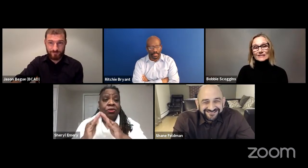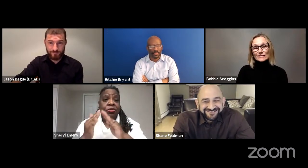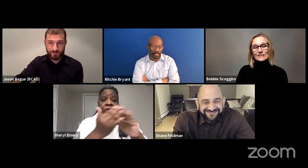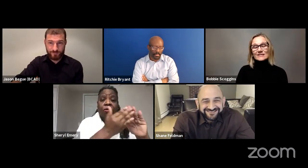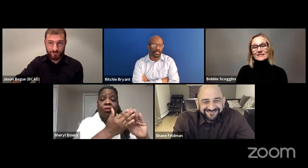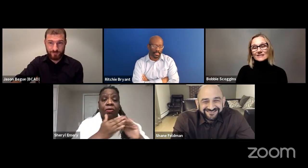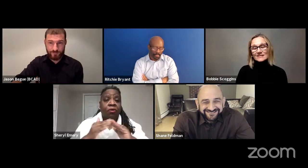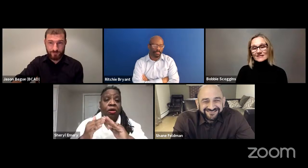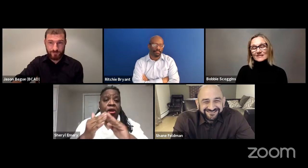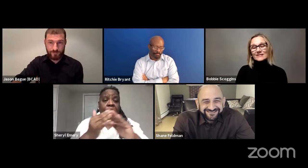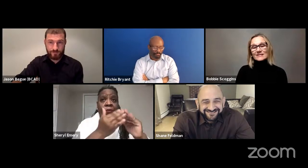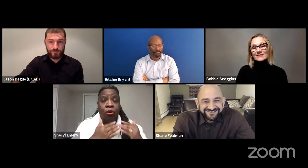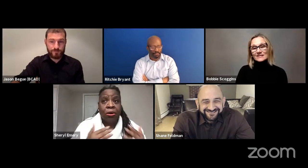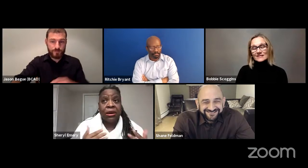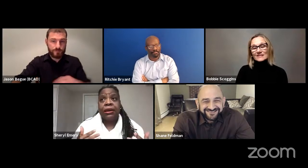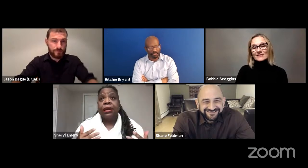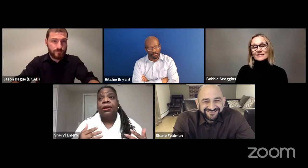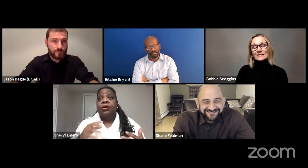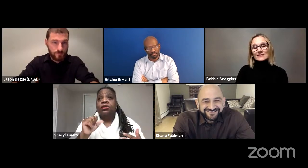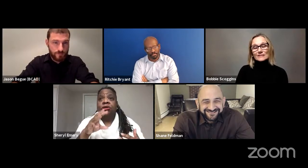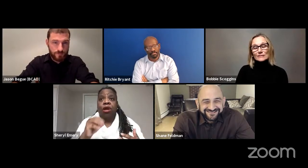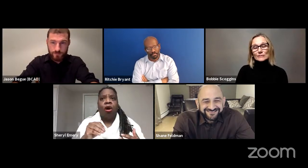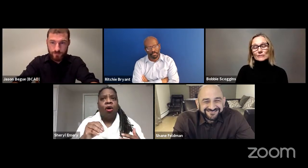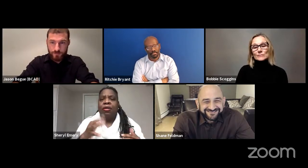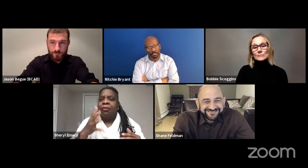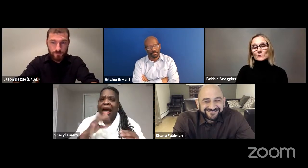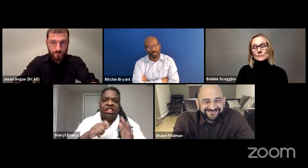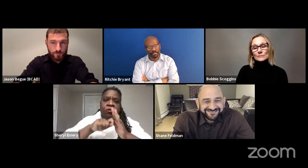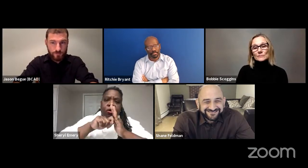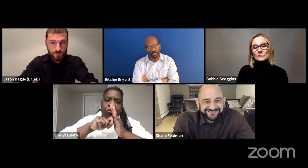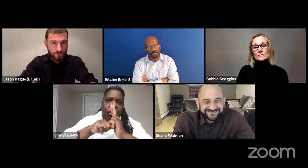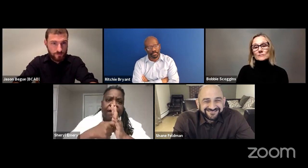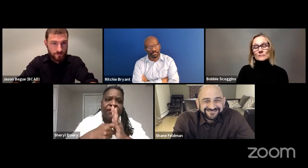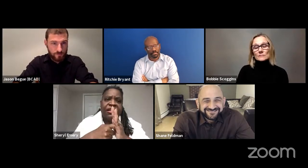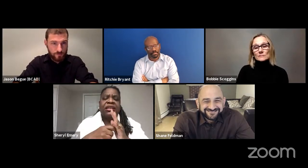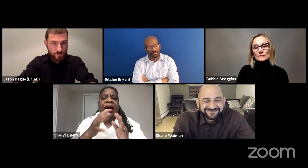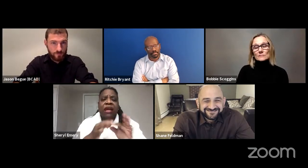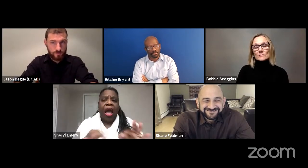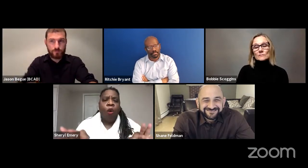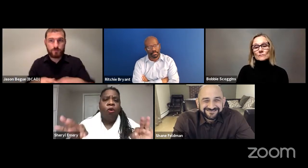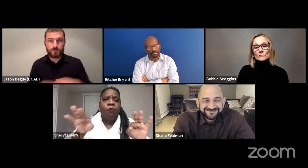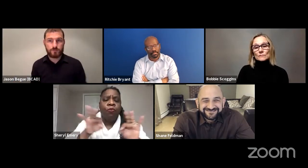to do the least amount of damage to the community, put the community at the least amount of risk,